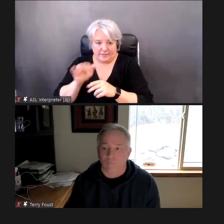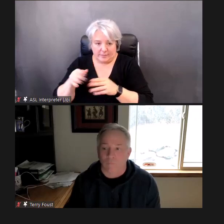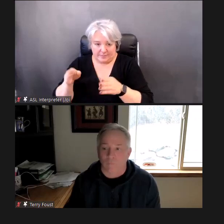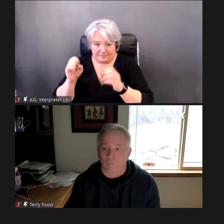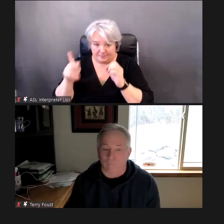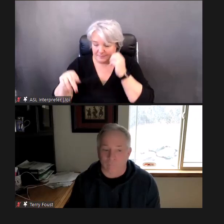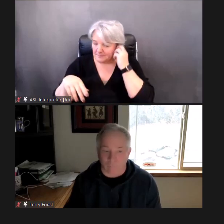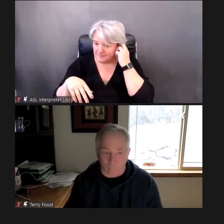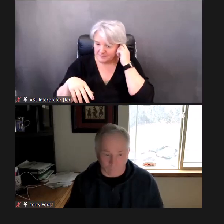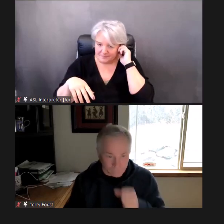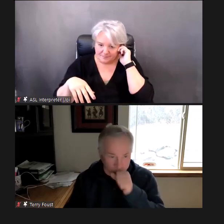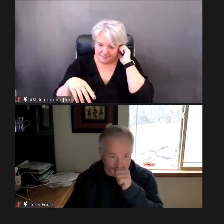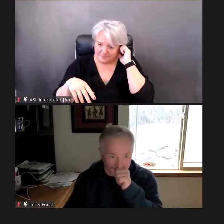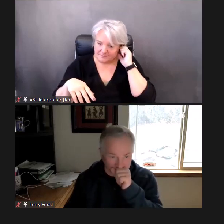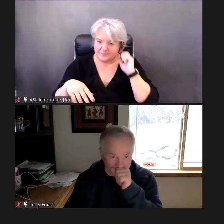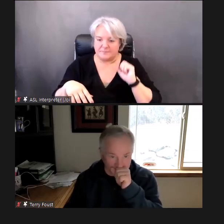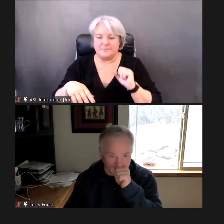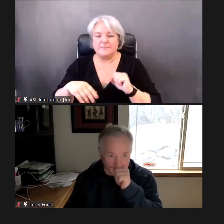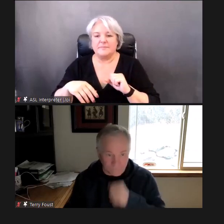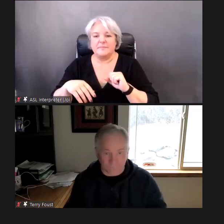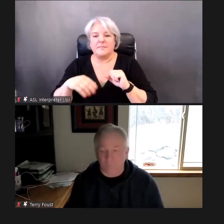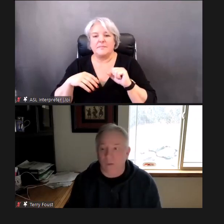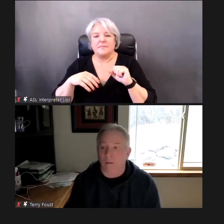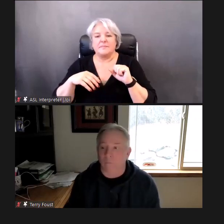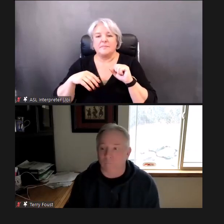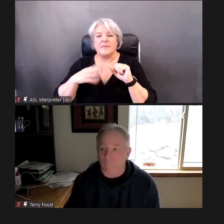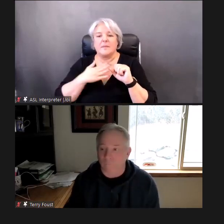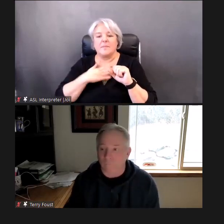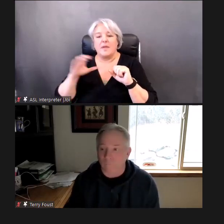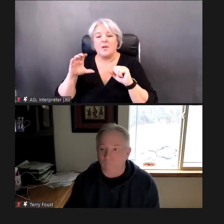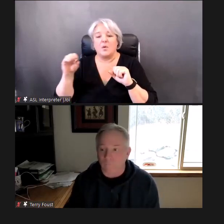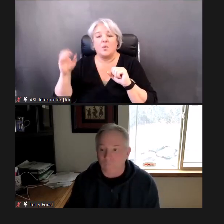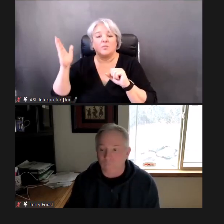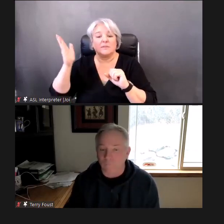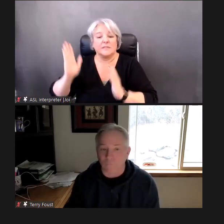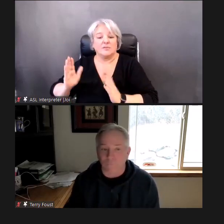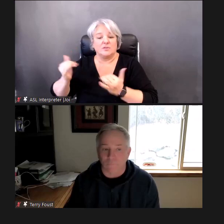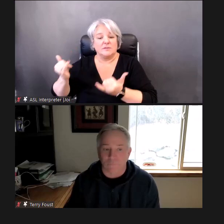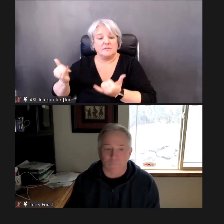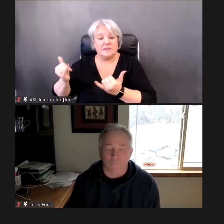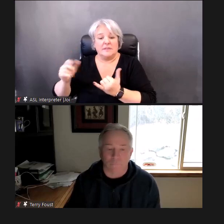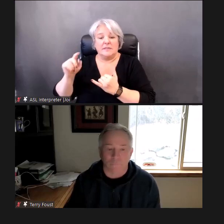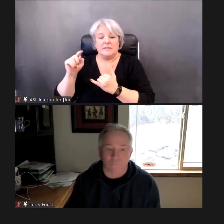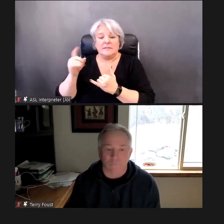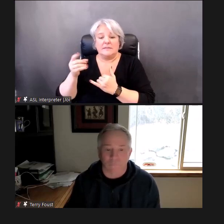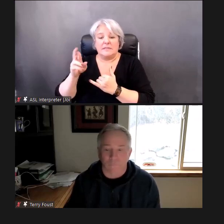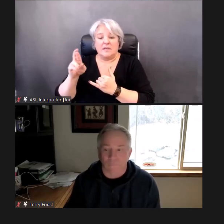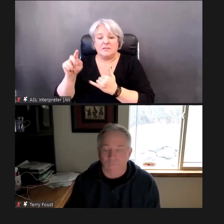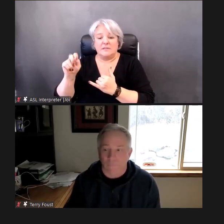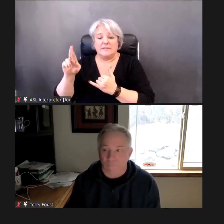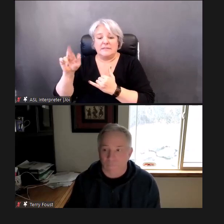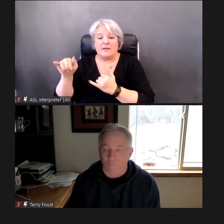we hope that goes my my um co-presenter